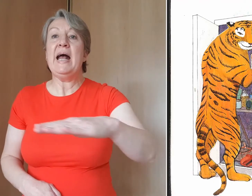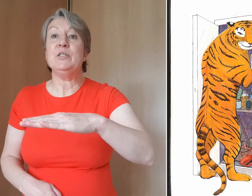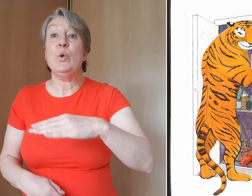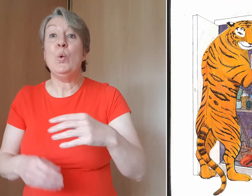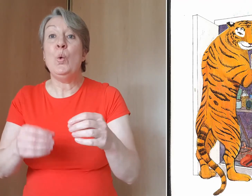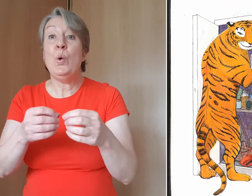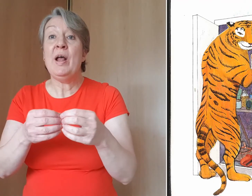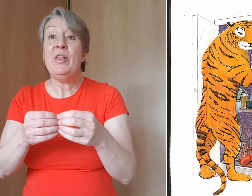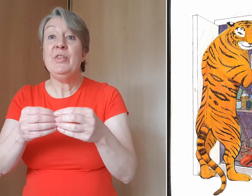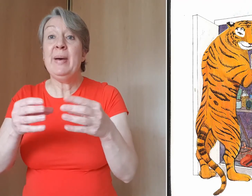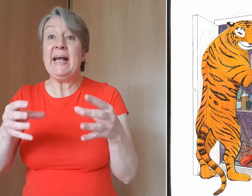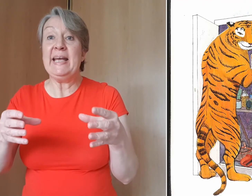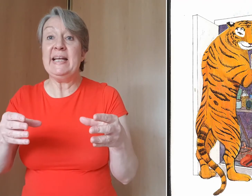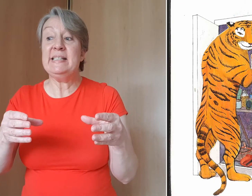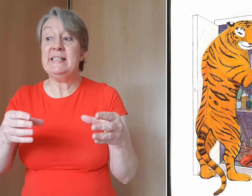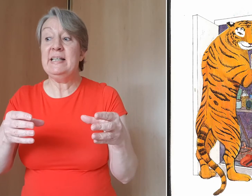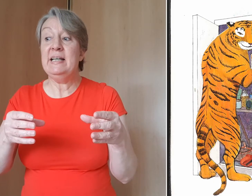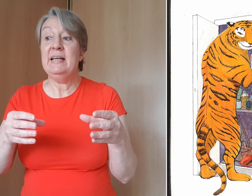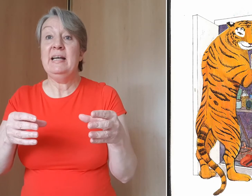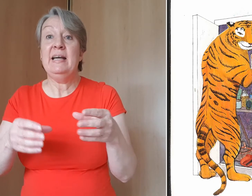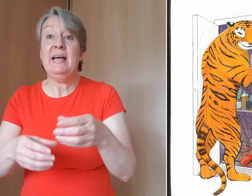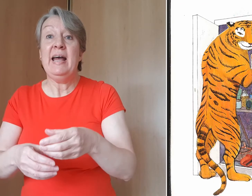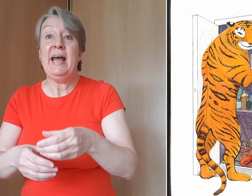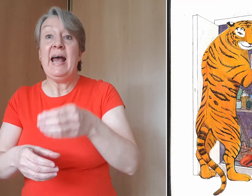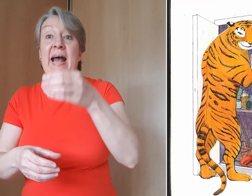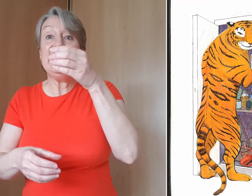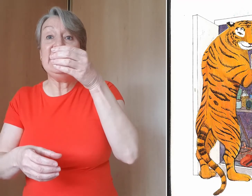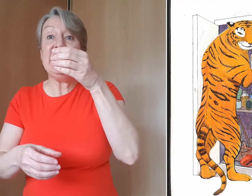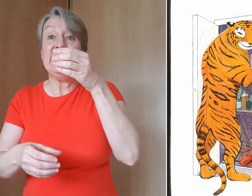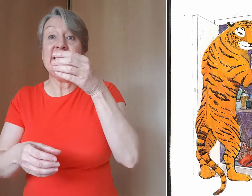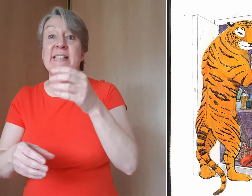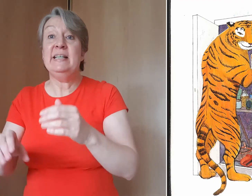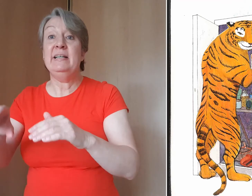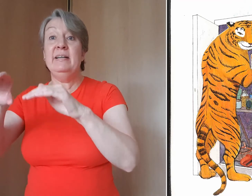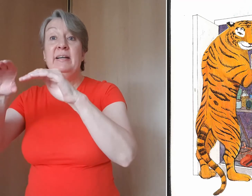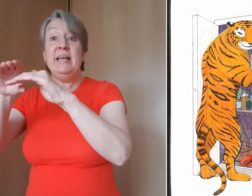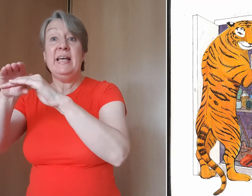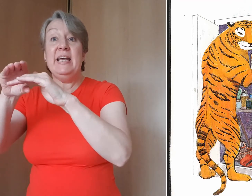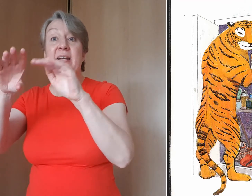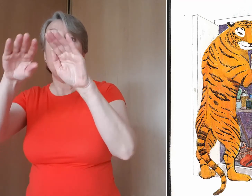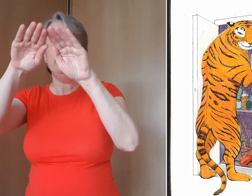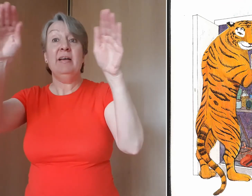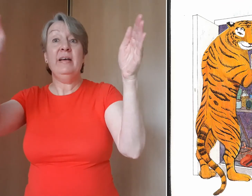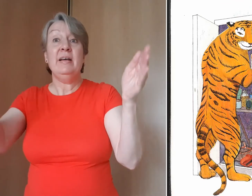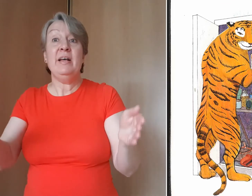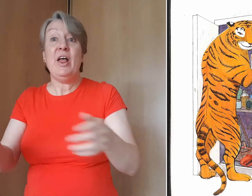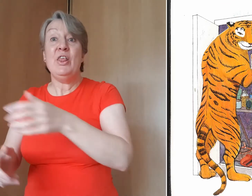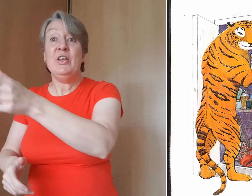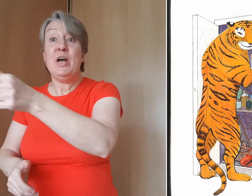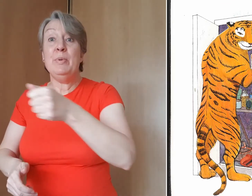and all the packets and tins in the cupboard